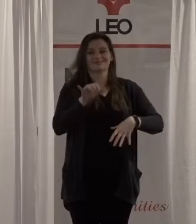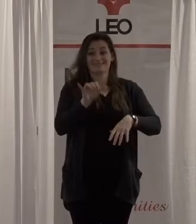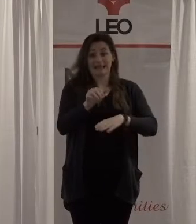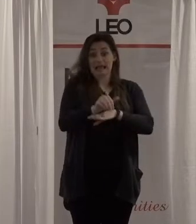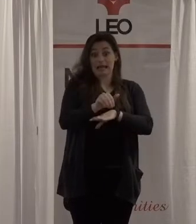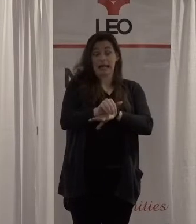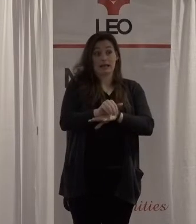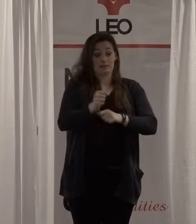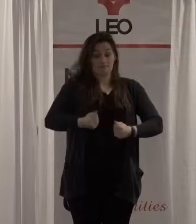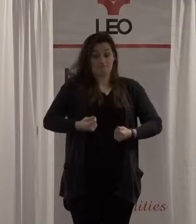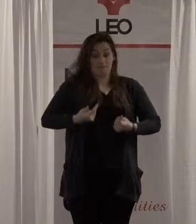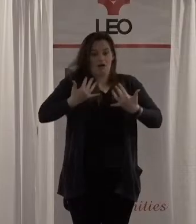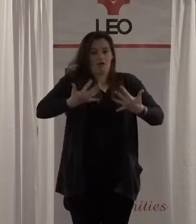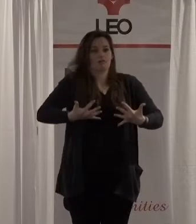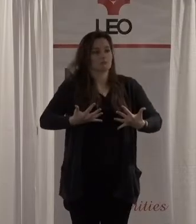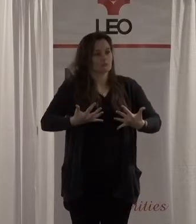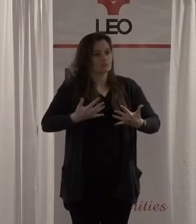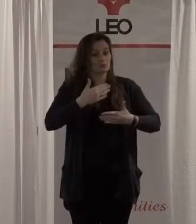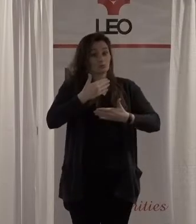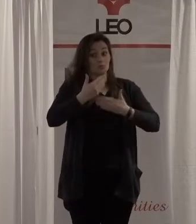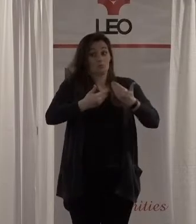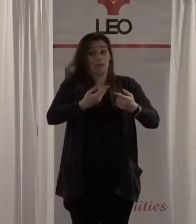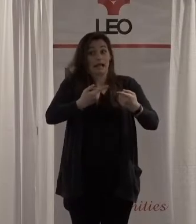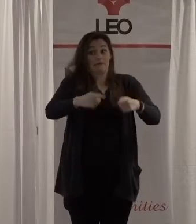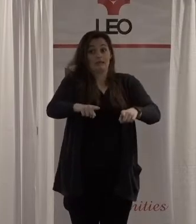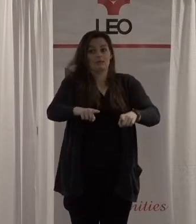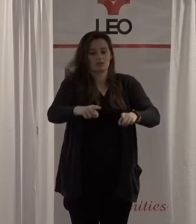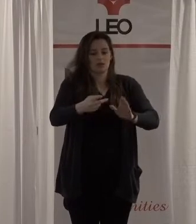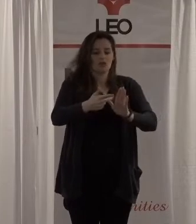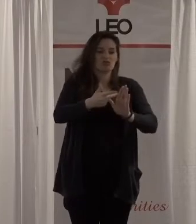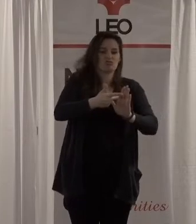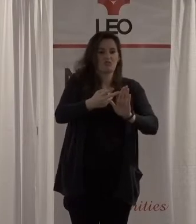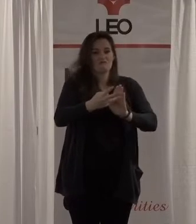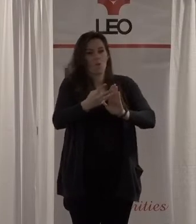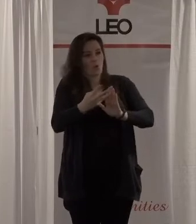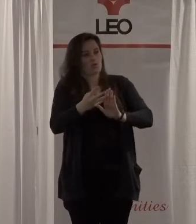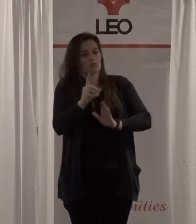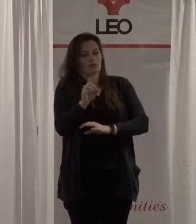IS THIRD AND FOURTH DEGREE BURNS OVER ALMOST 70 PERCENT OF MY BODY